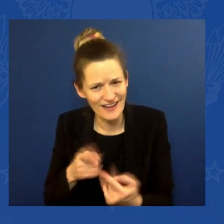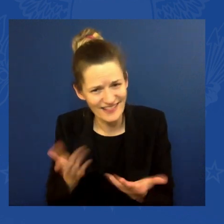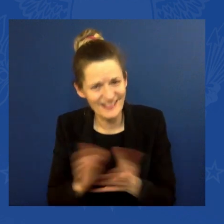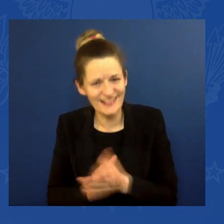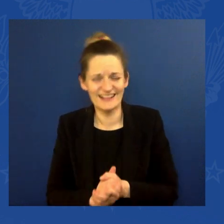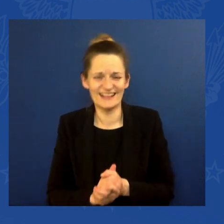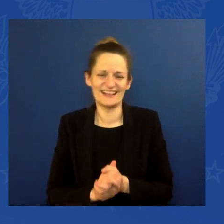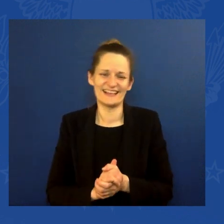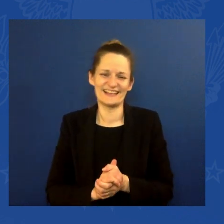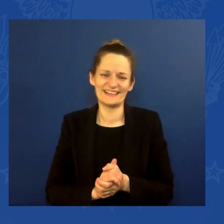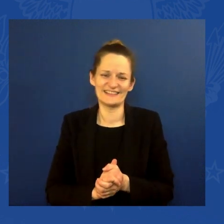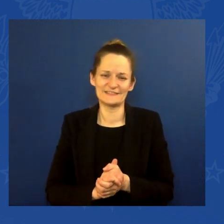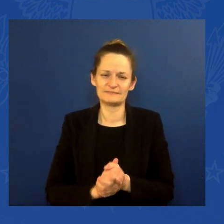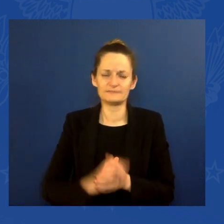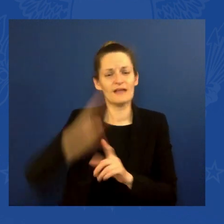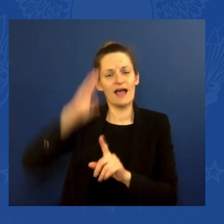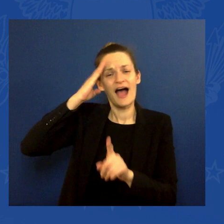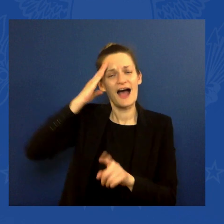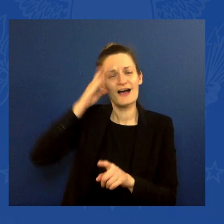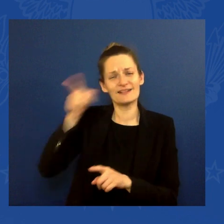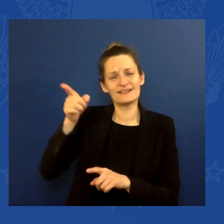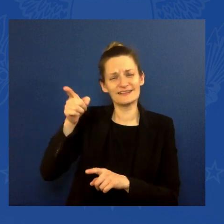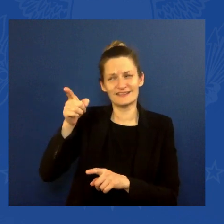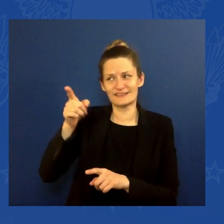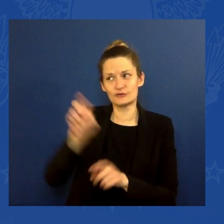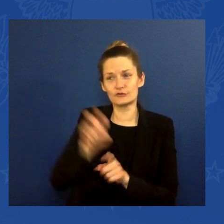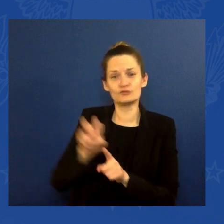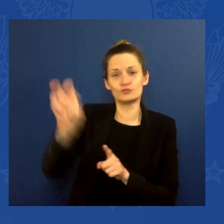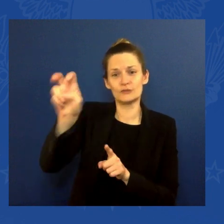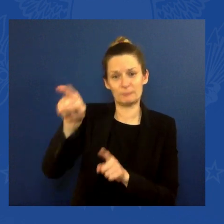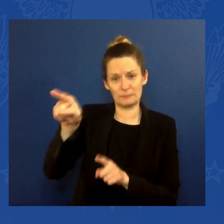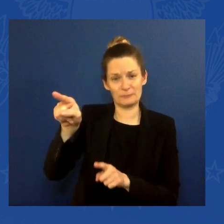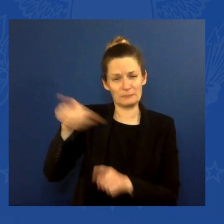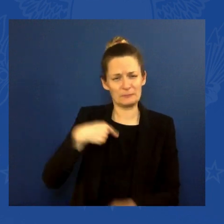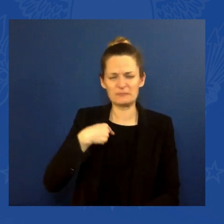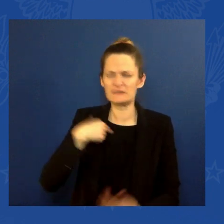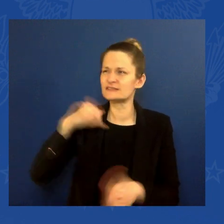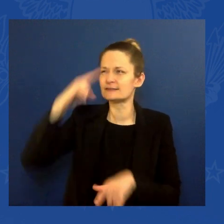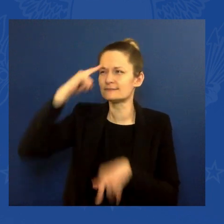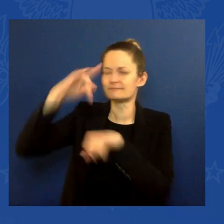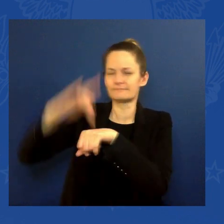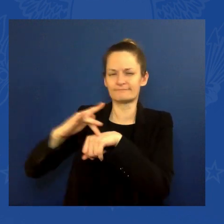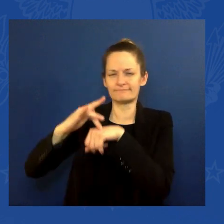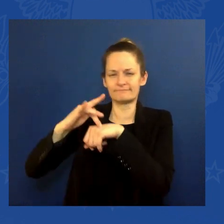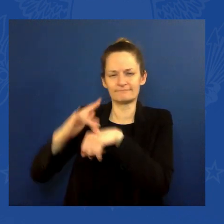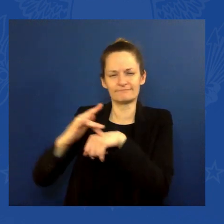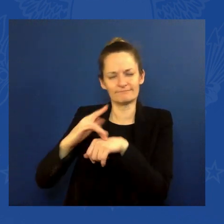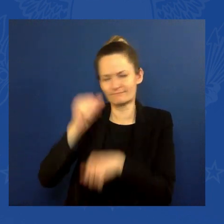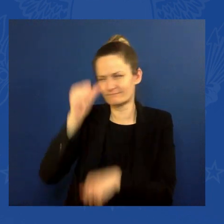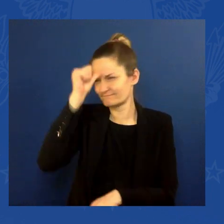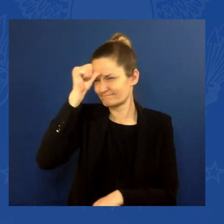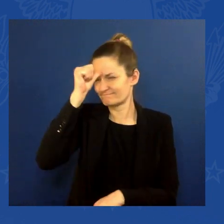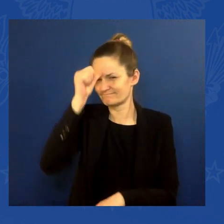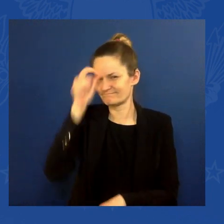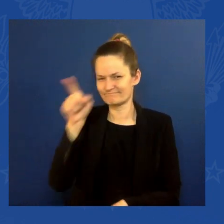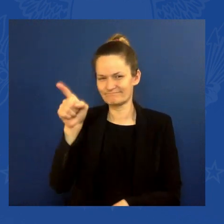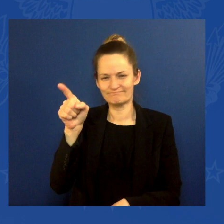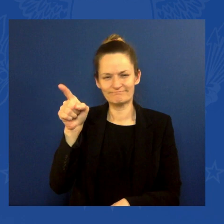Even made -- it even made clear what my mother imbued in her children and her grandchildren: